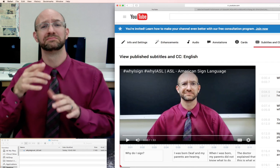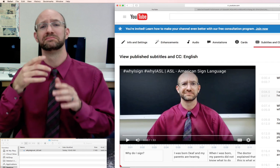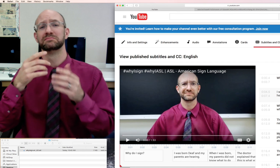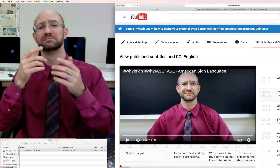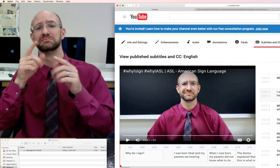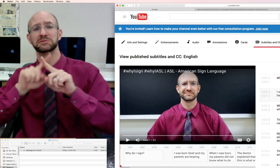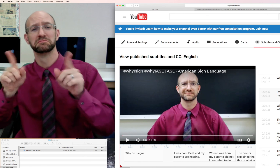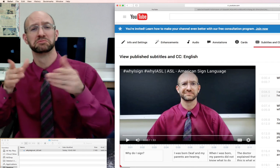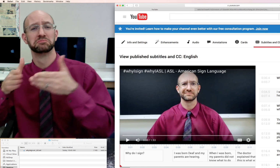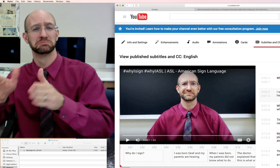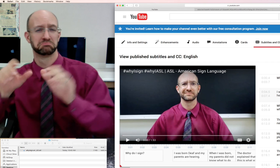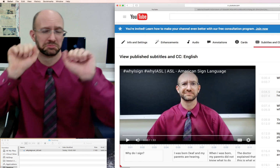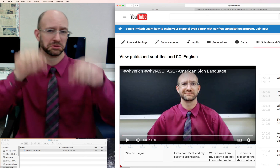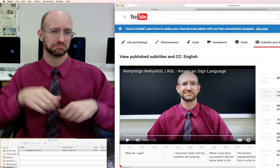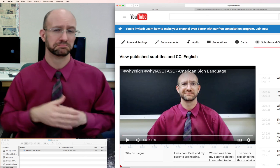That is another way to do it.